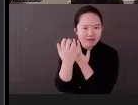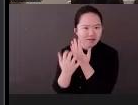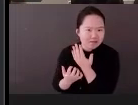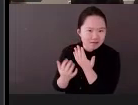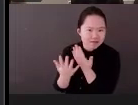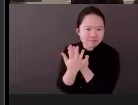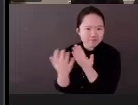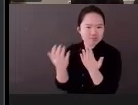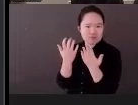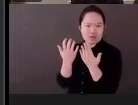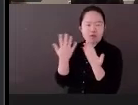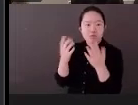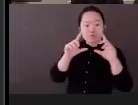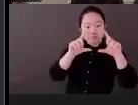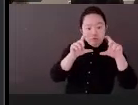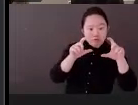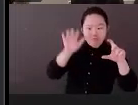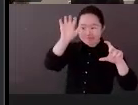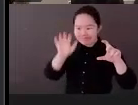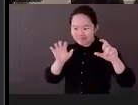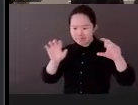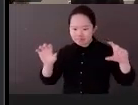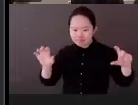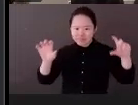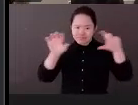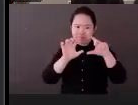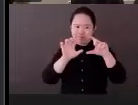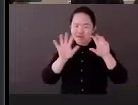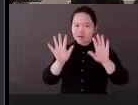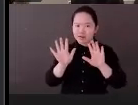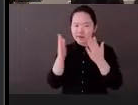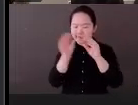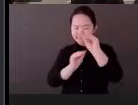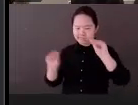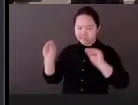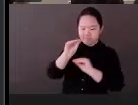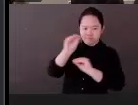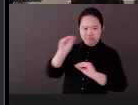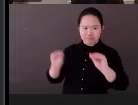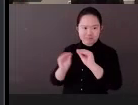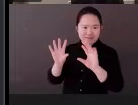This is from different categories, usually when I test app,